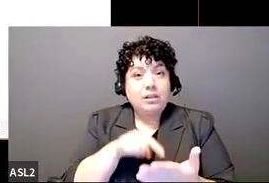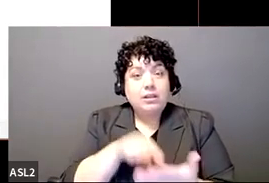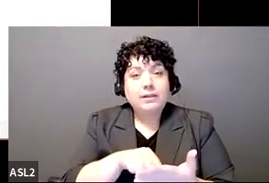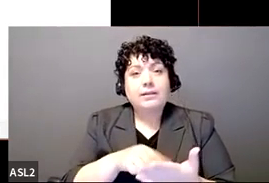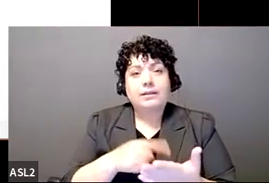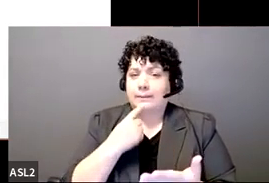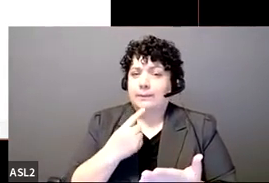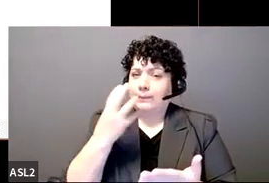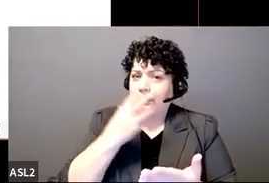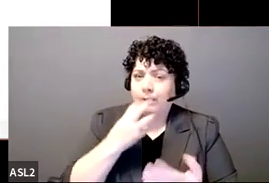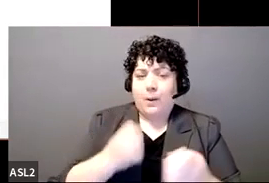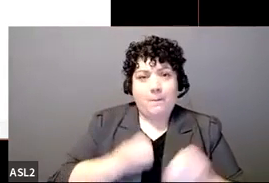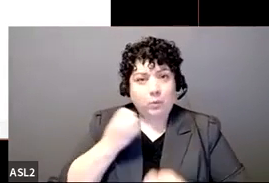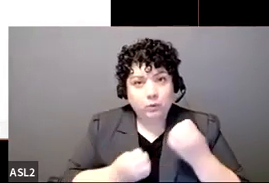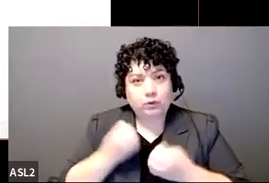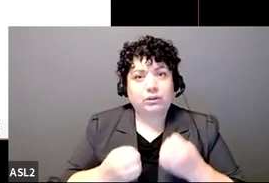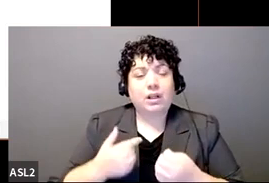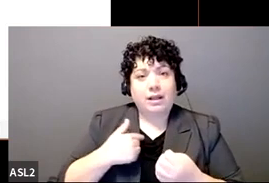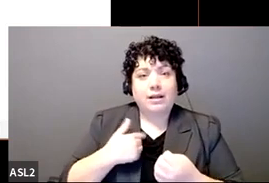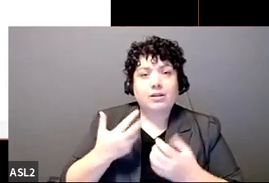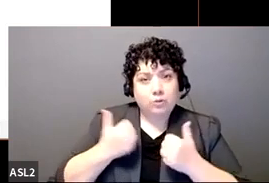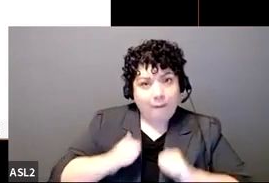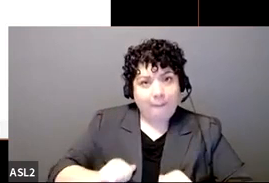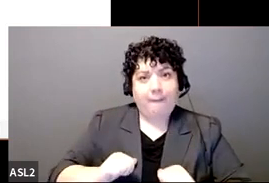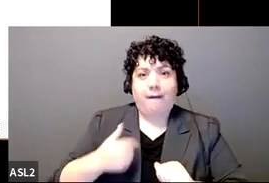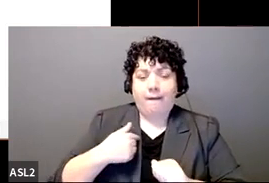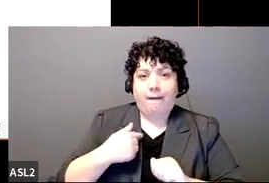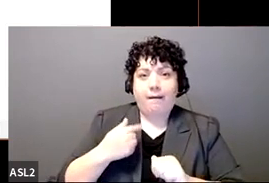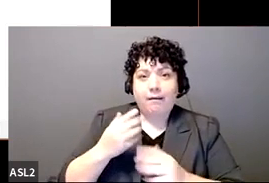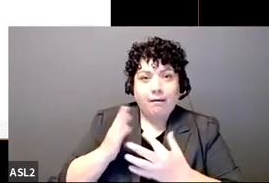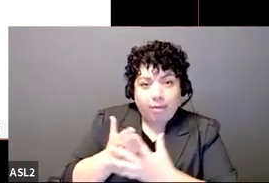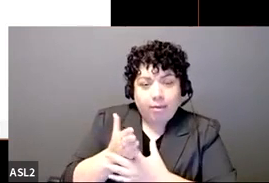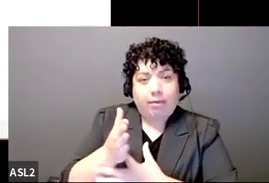impact of trying to navigate problems these emotional impacts affect people's health not